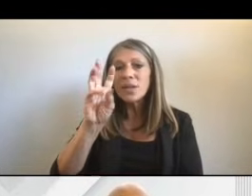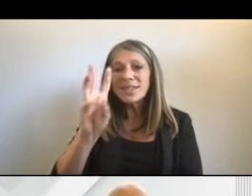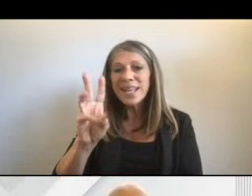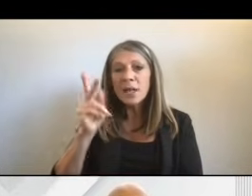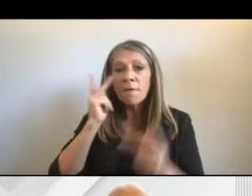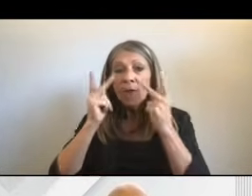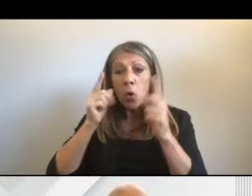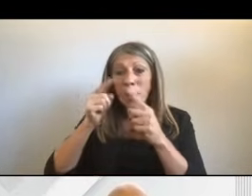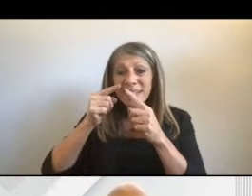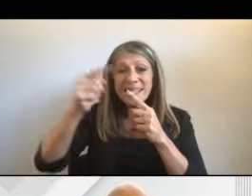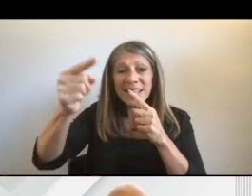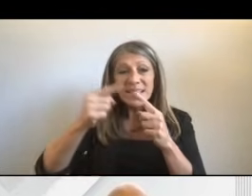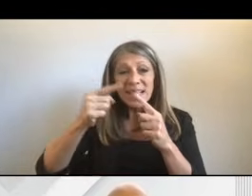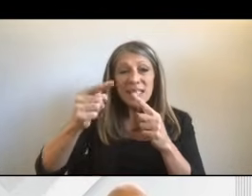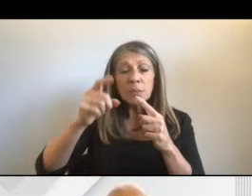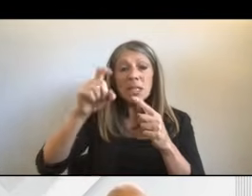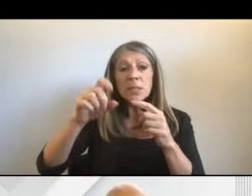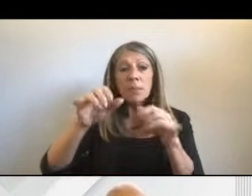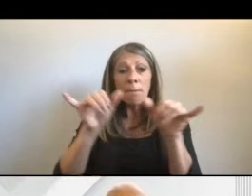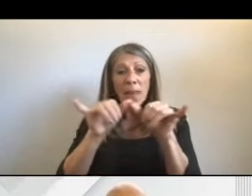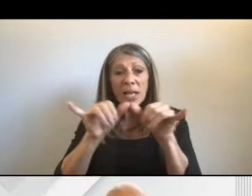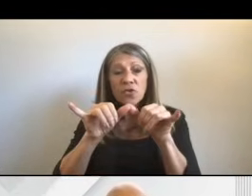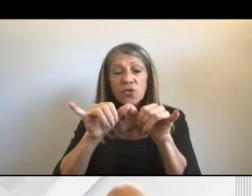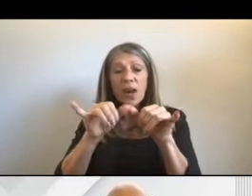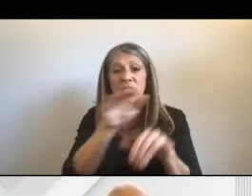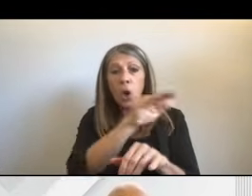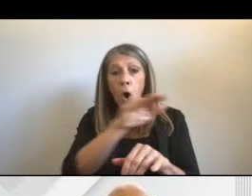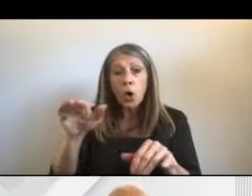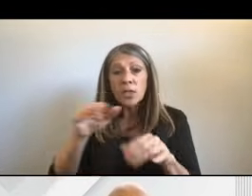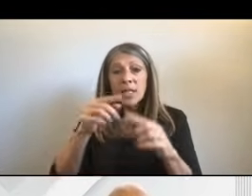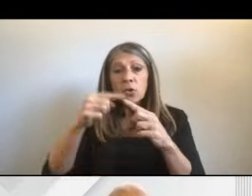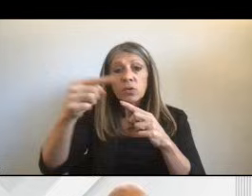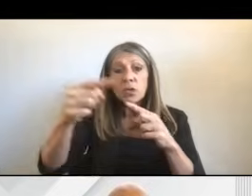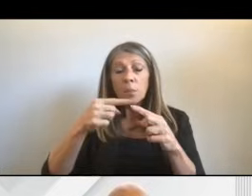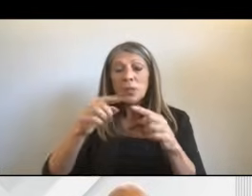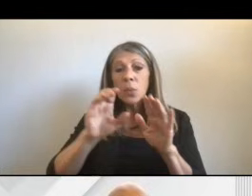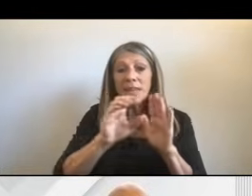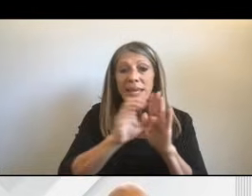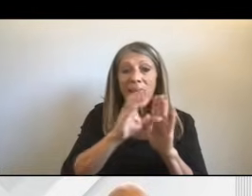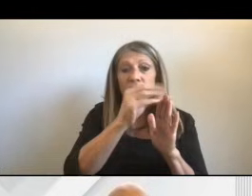measured as the horizontal distance between the character and obstruction, preventing further